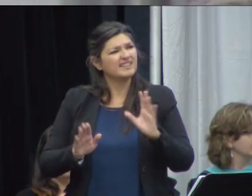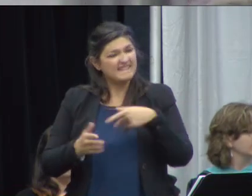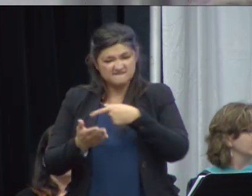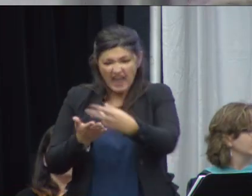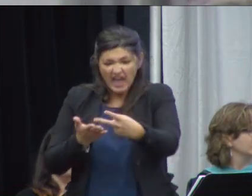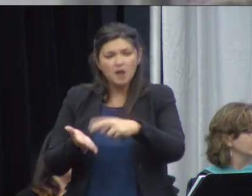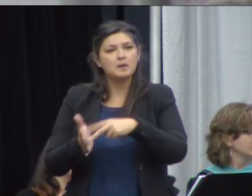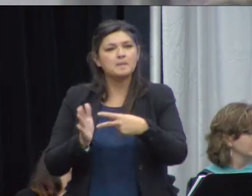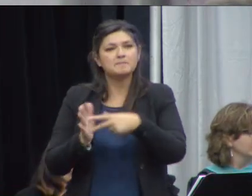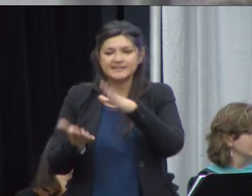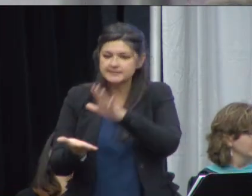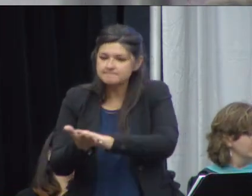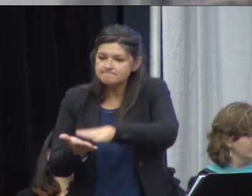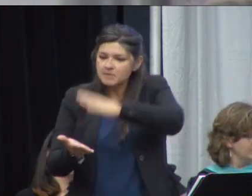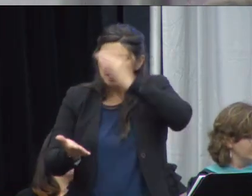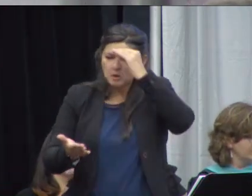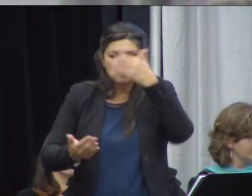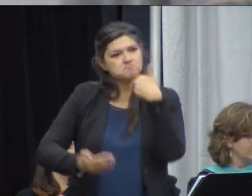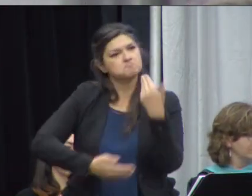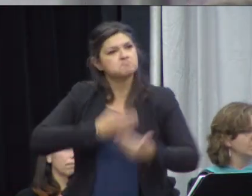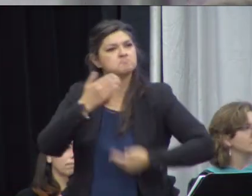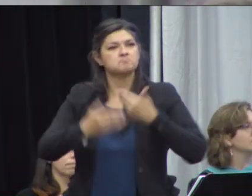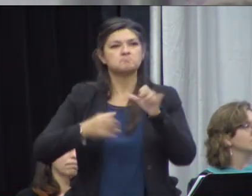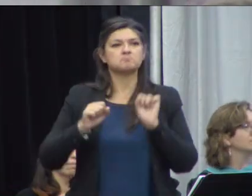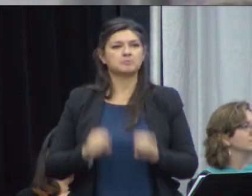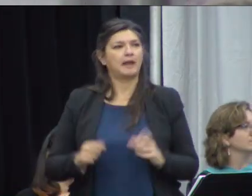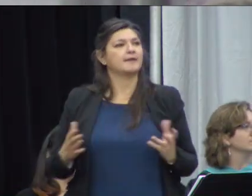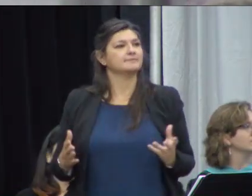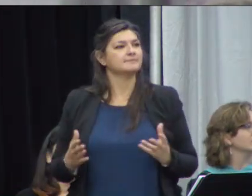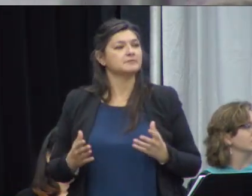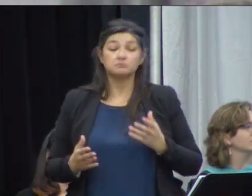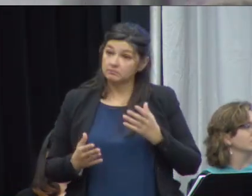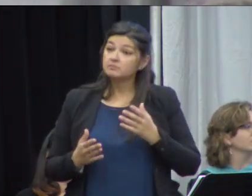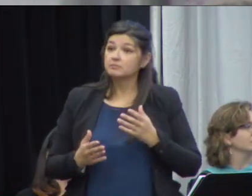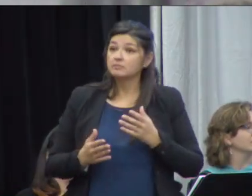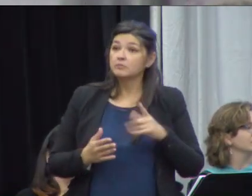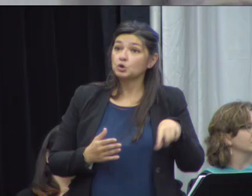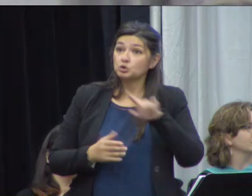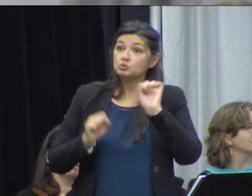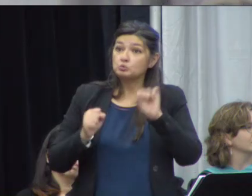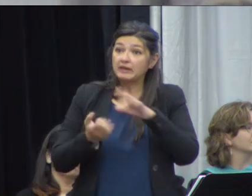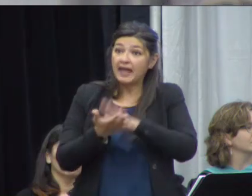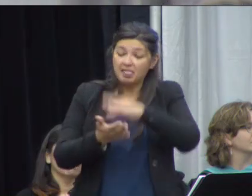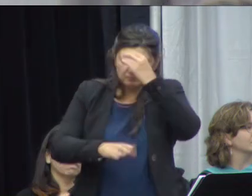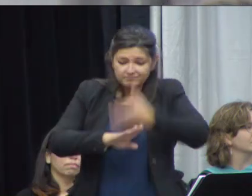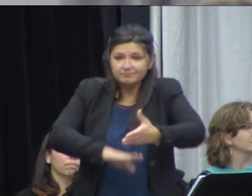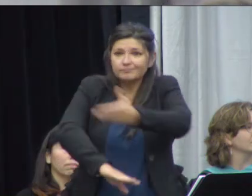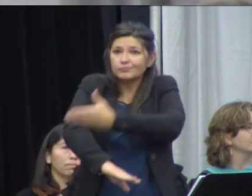Mistakes are great teachers, but in order to learn from them, you must be willing to take ownership of them.